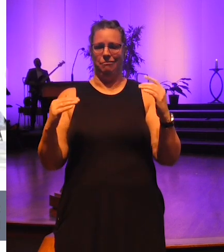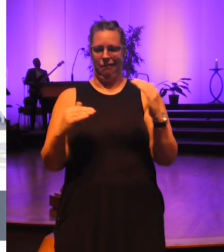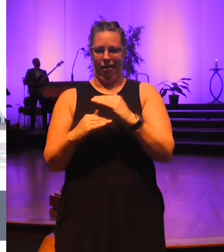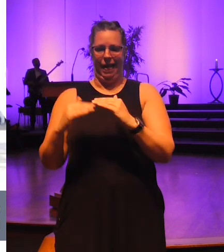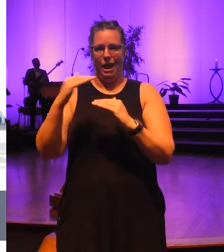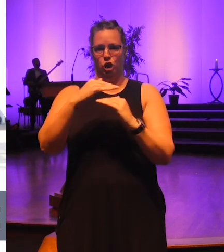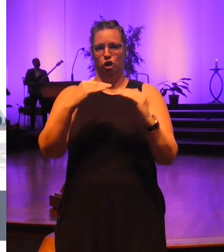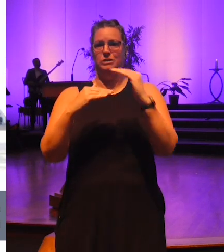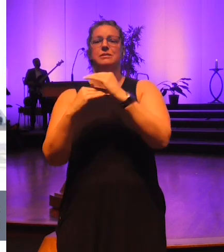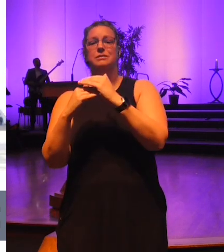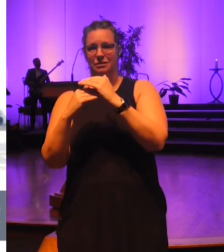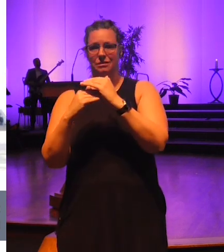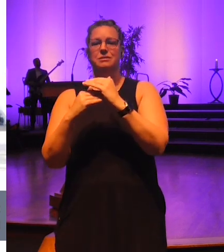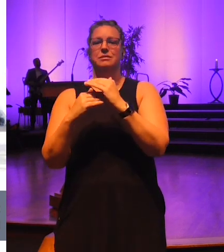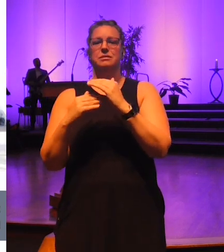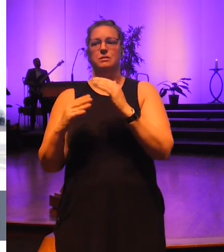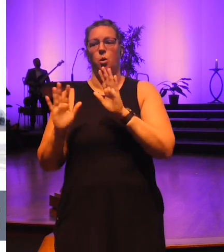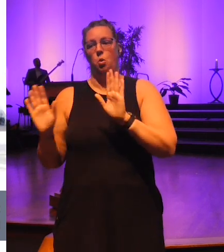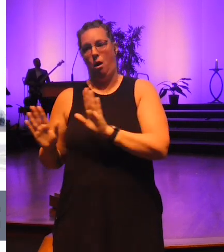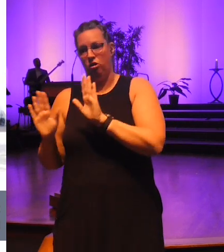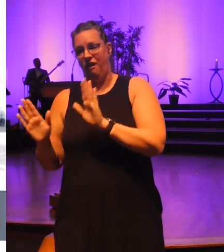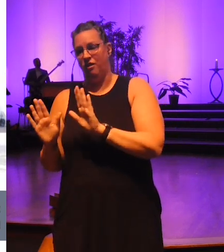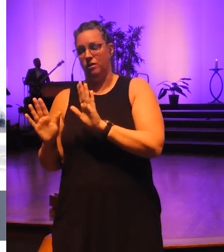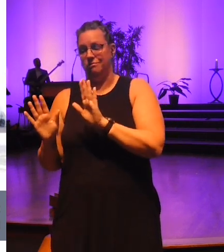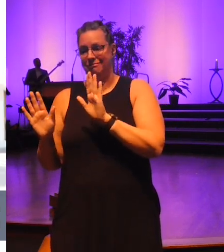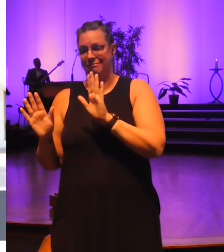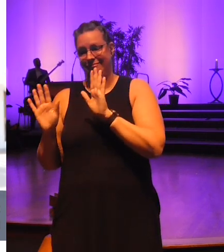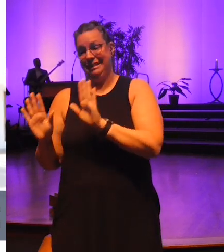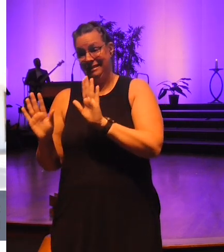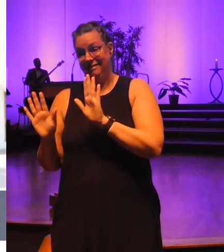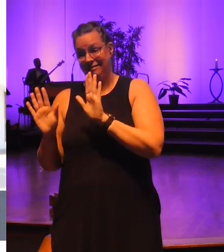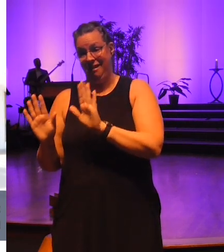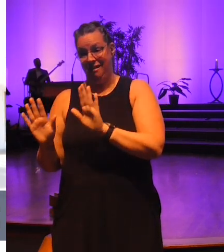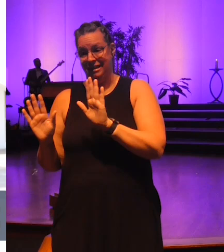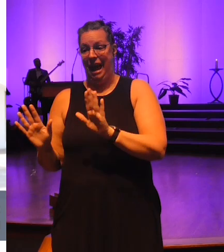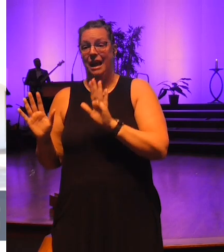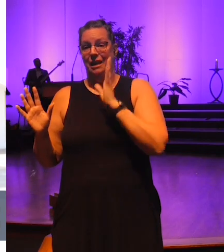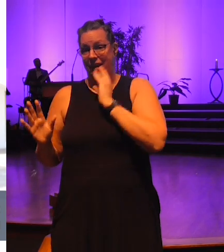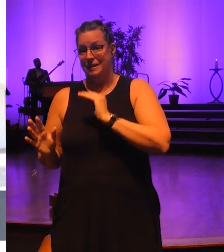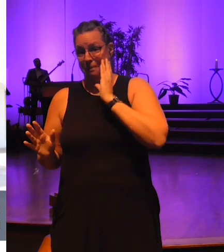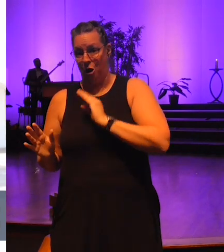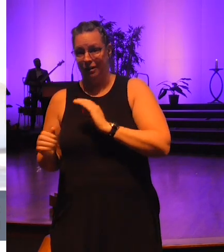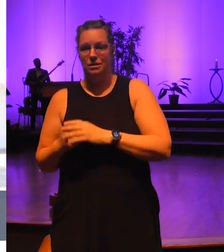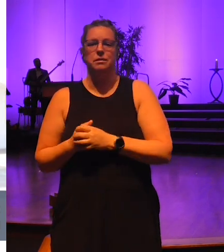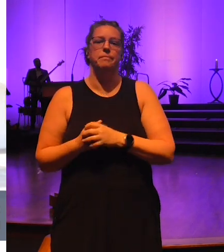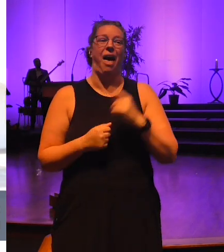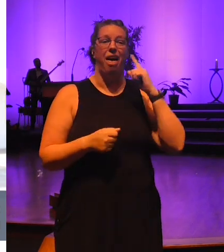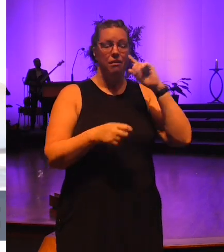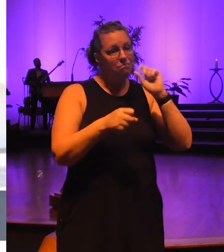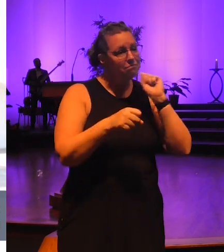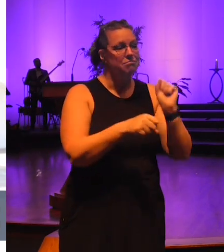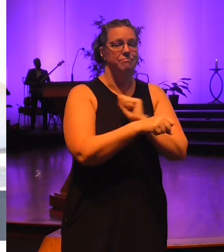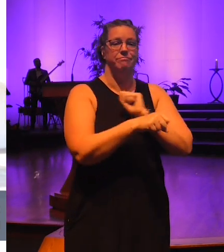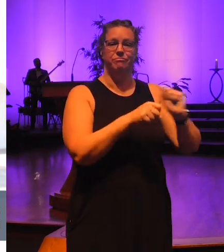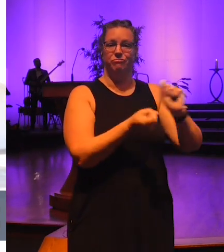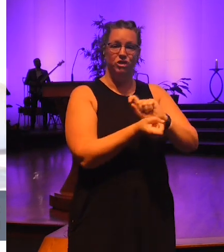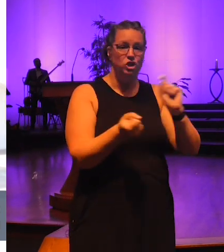our wonderful Sunday experience I think it's literally a lifechanging event to go through